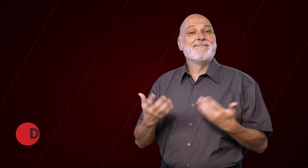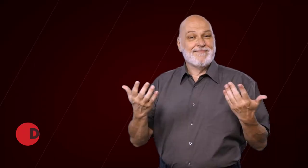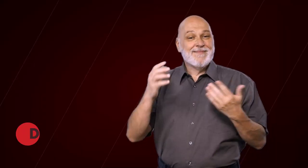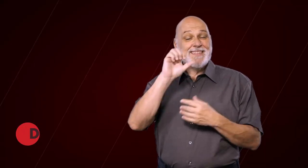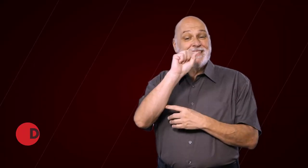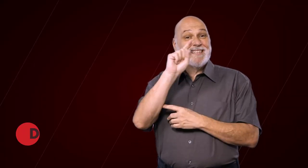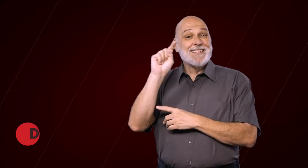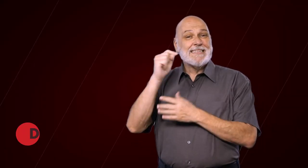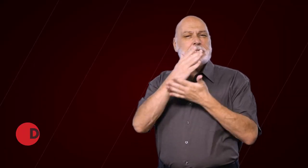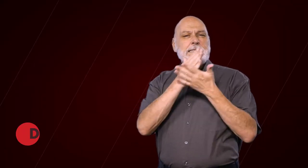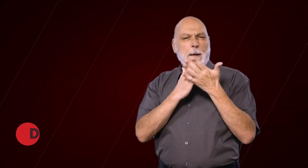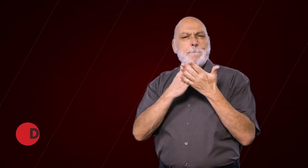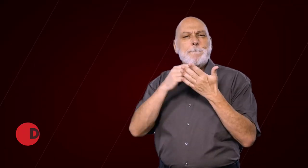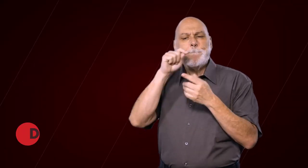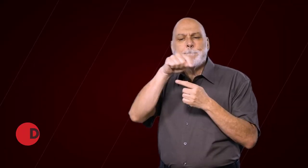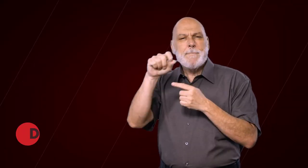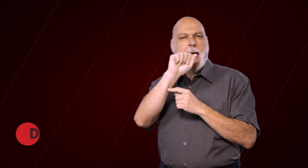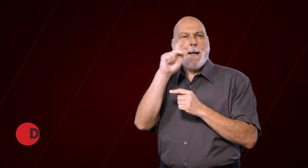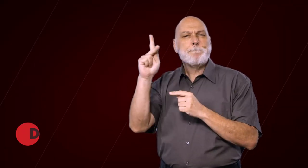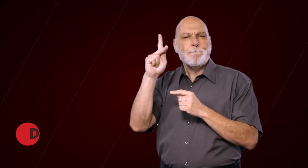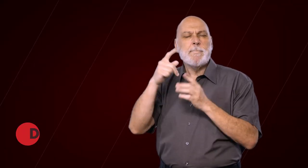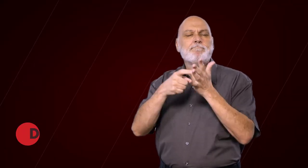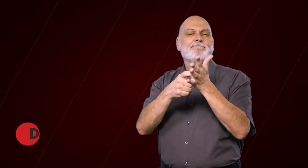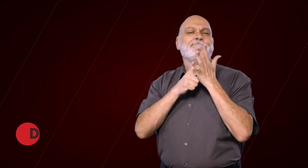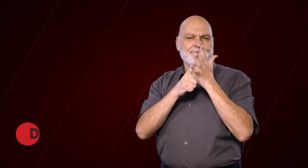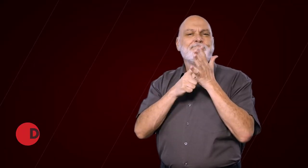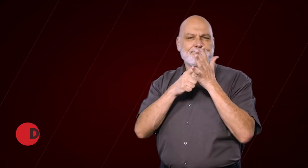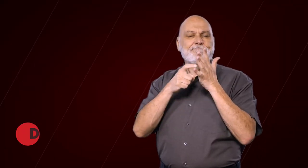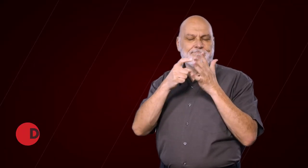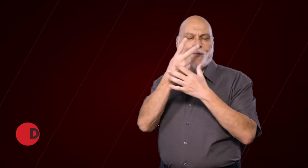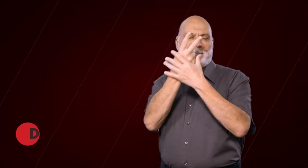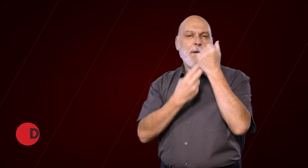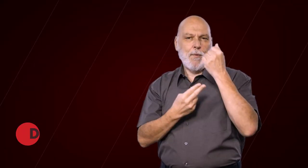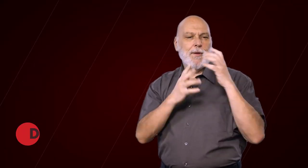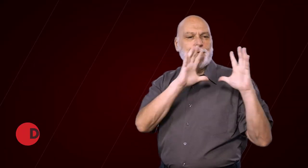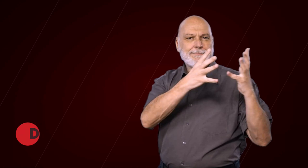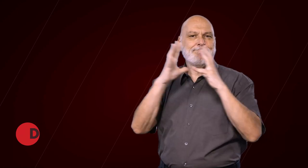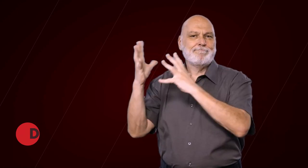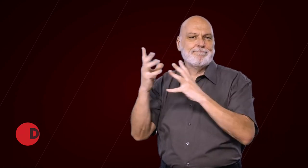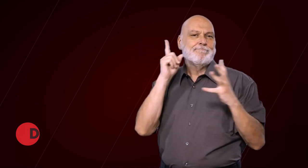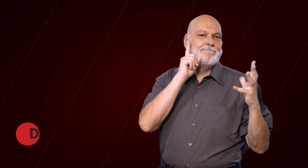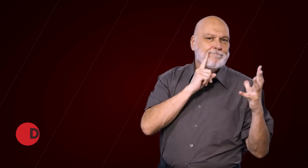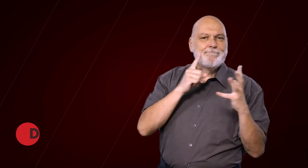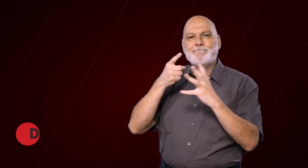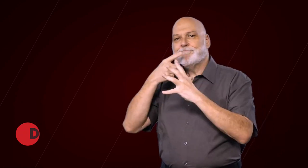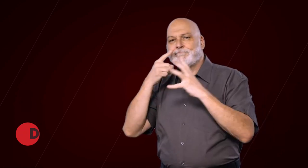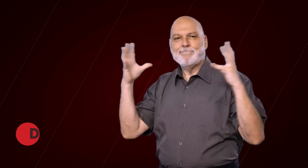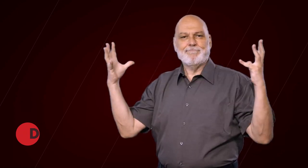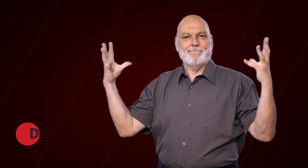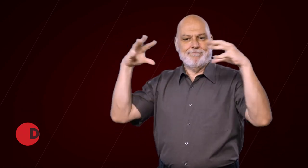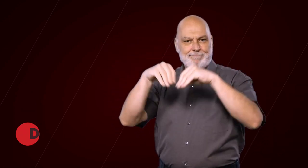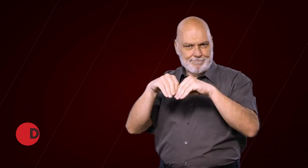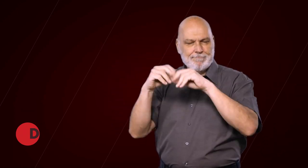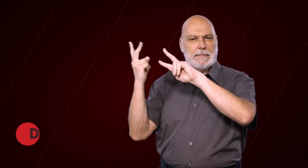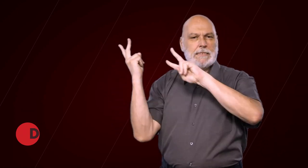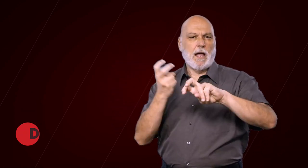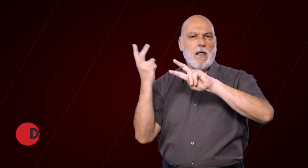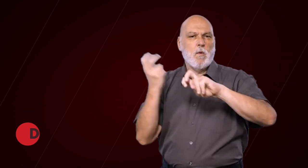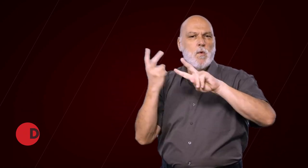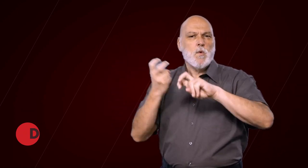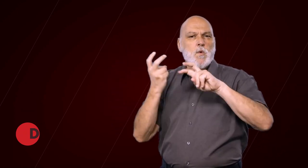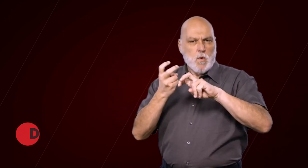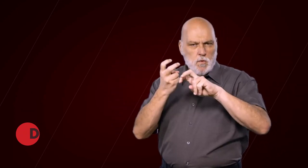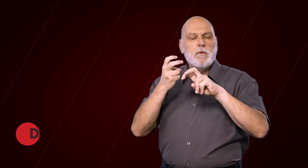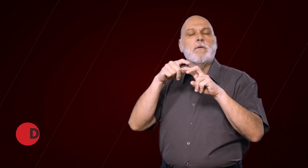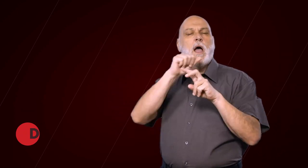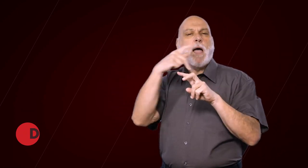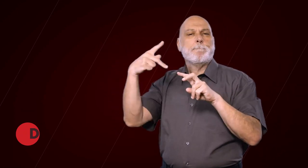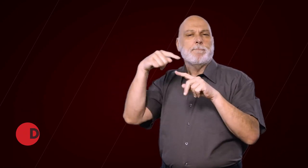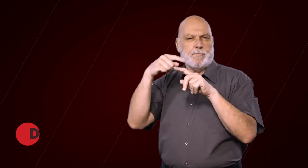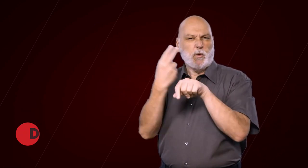[Anselmo]: Some STT apps require both the Deaf and hearing person